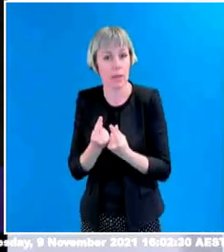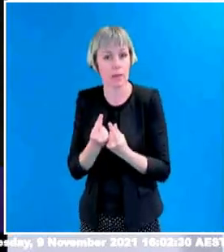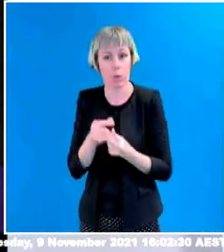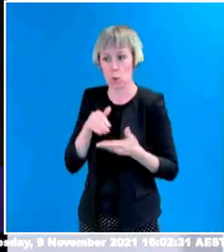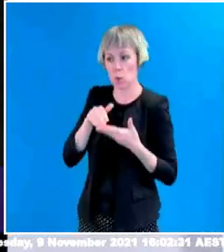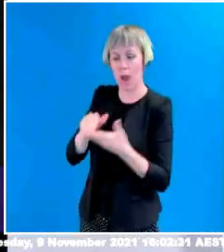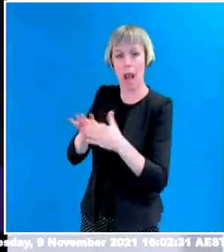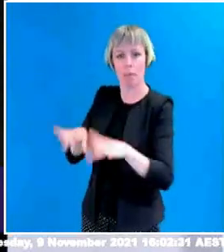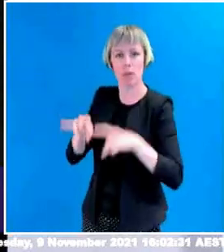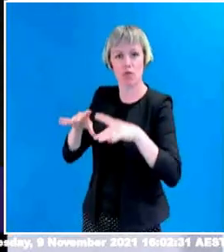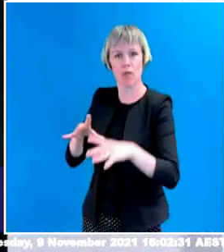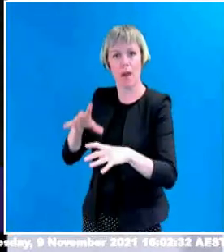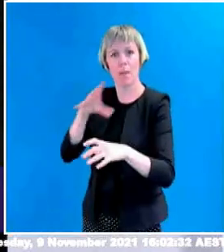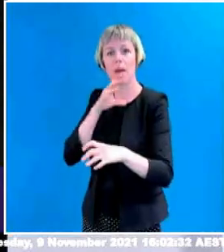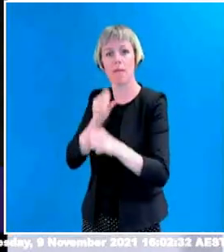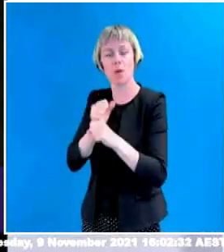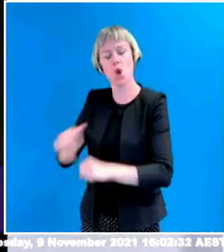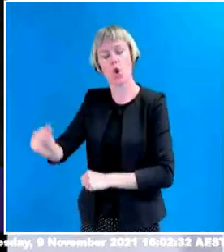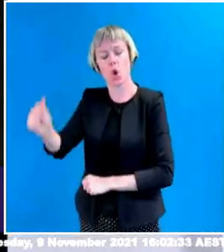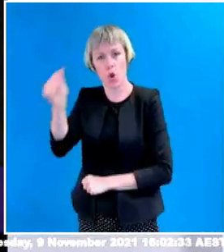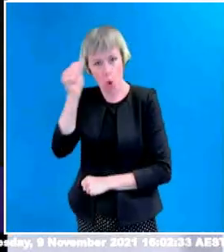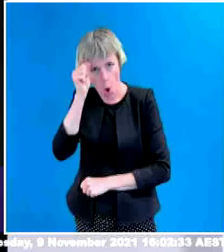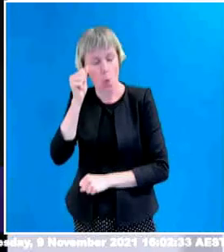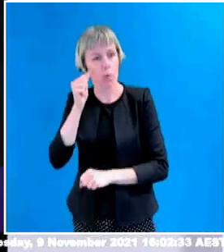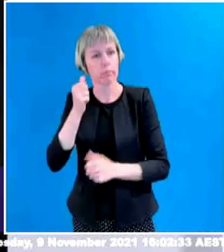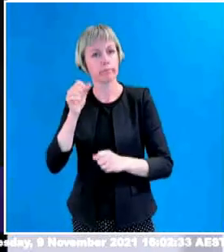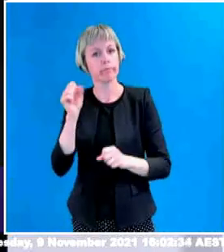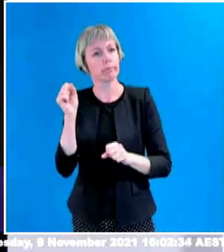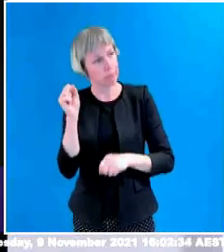or is this just simply the work that you do in preparing